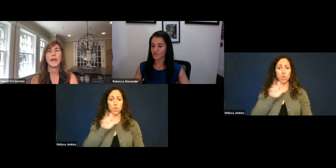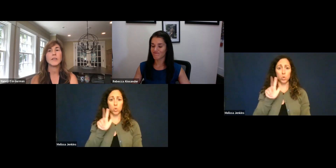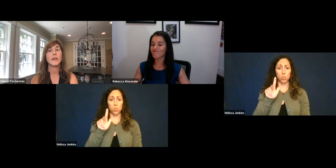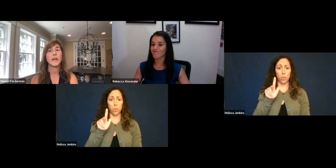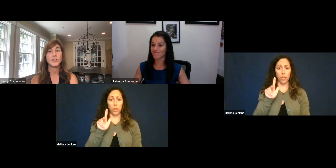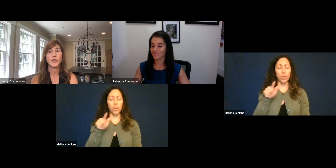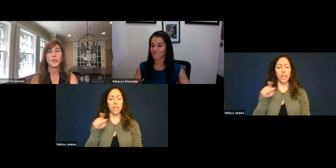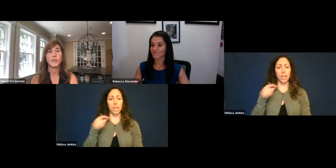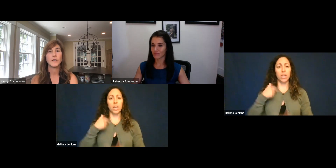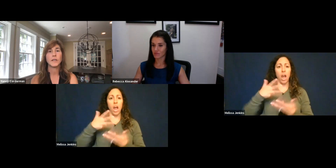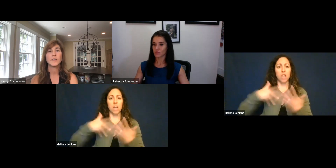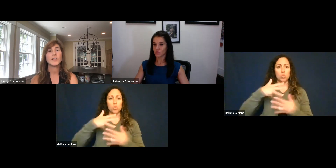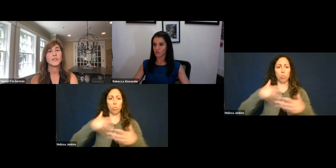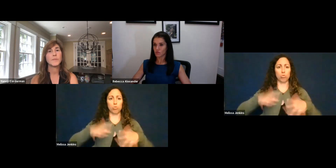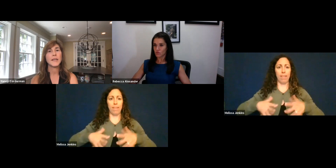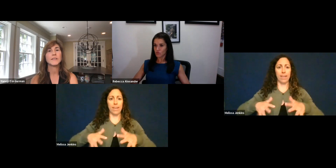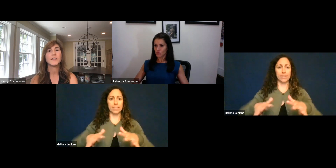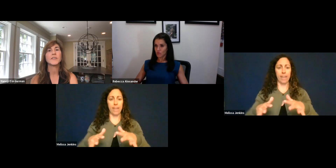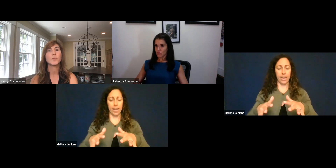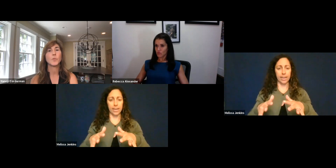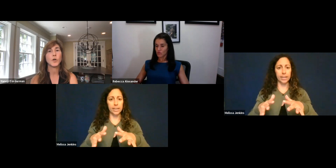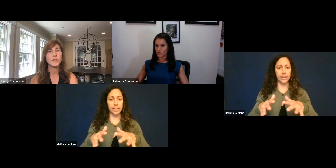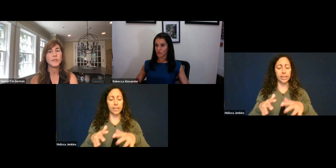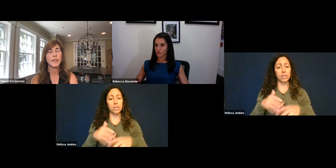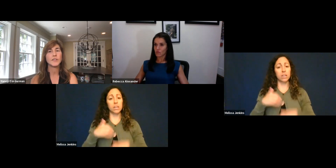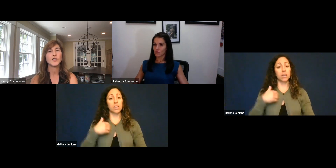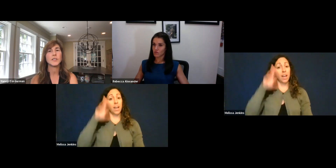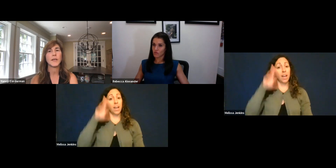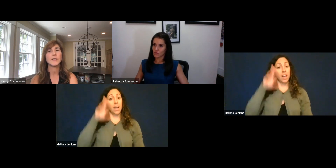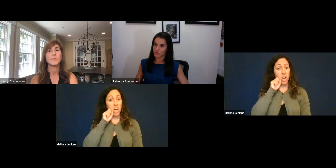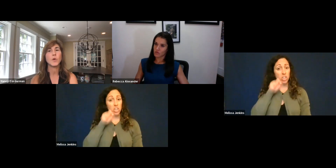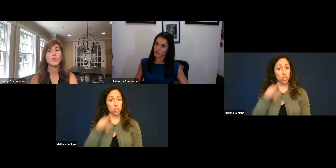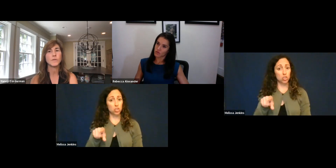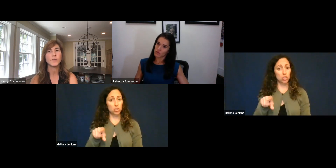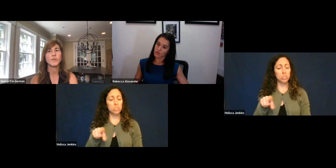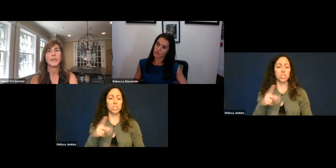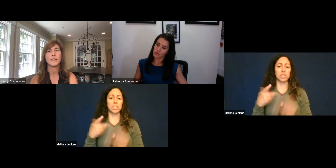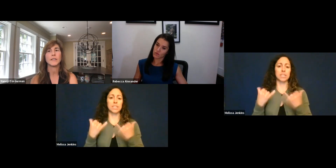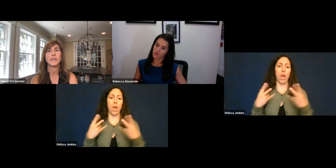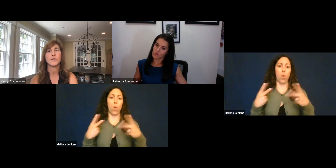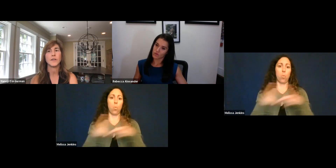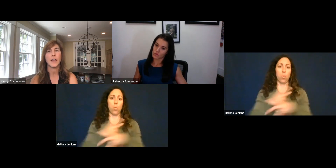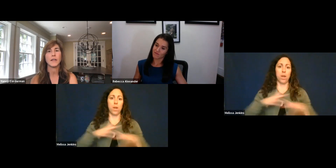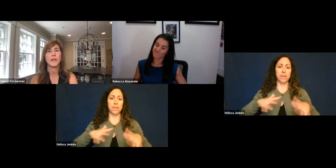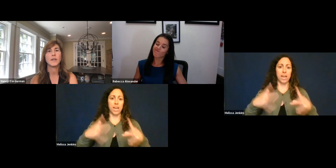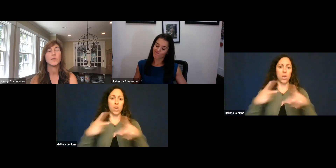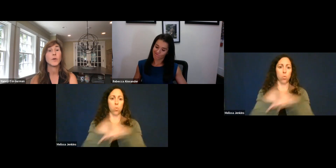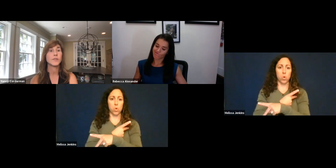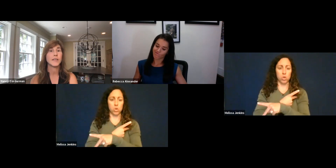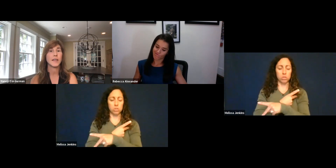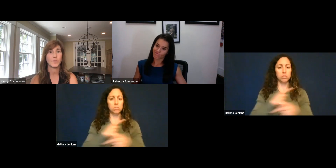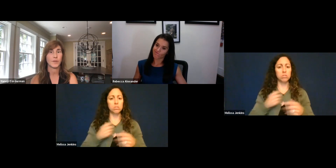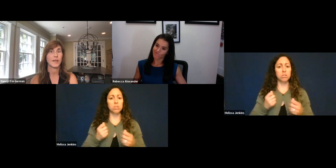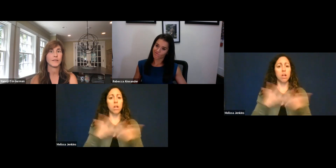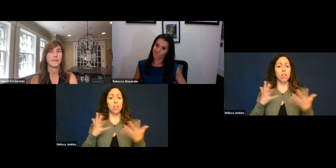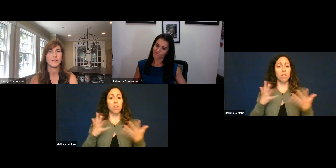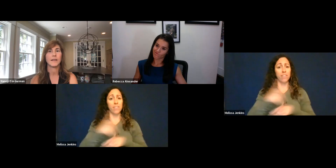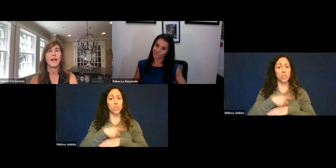Having Usher just makes things worse, and she spends most of her days in the internet, the most safe place.